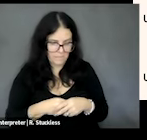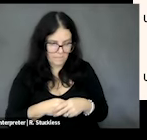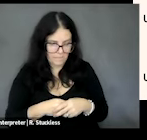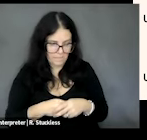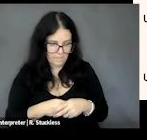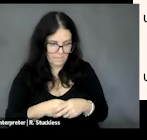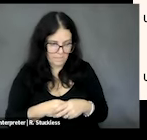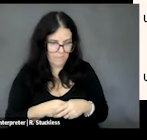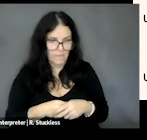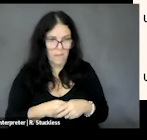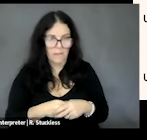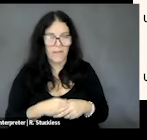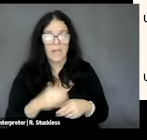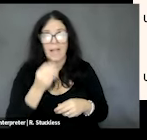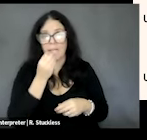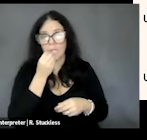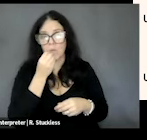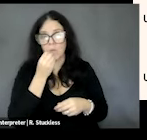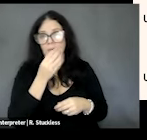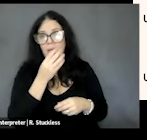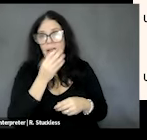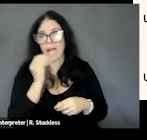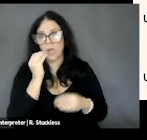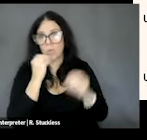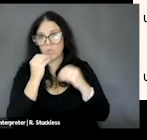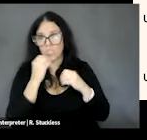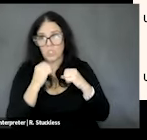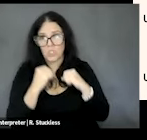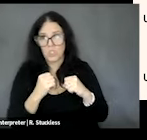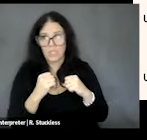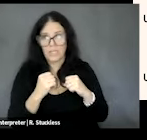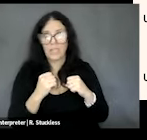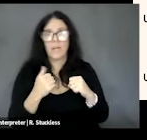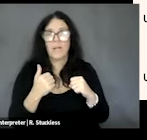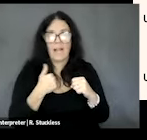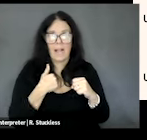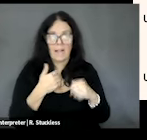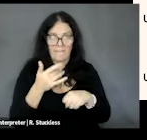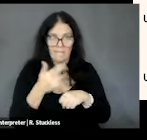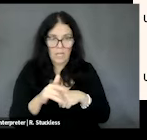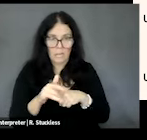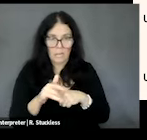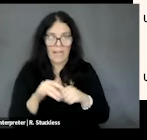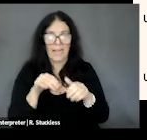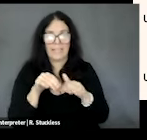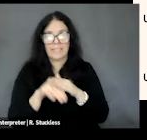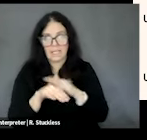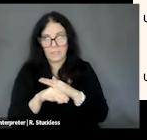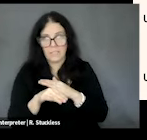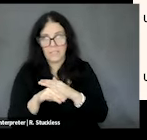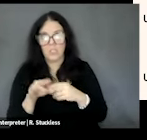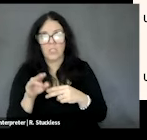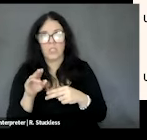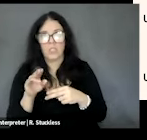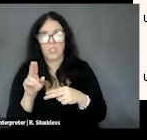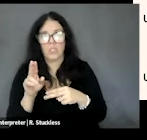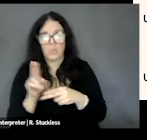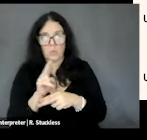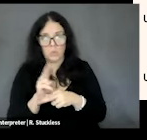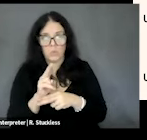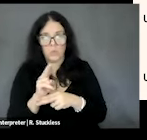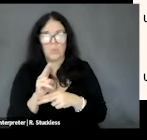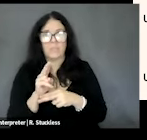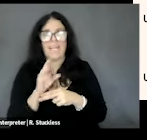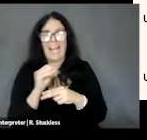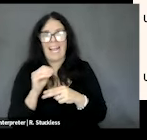food and nutrition security. They are: availability, accessibility, use and utilization, and stability.